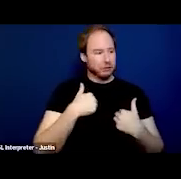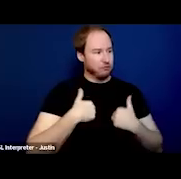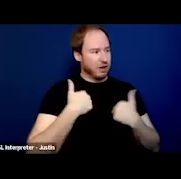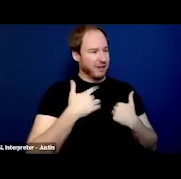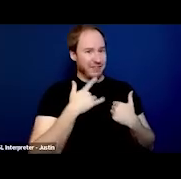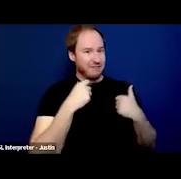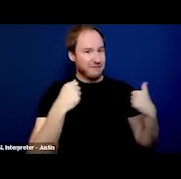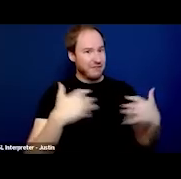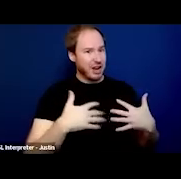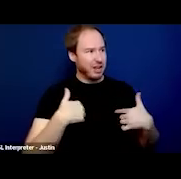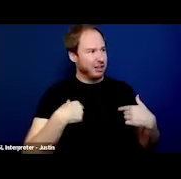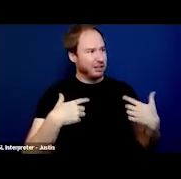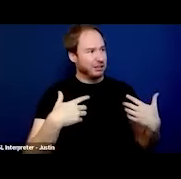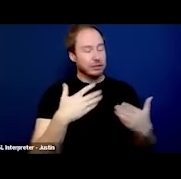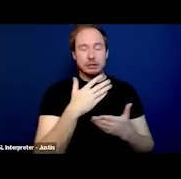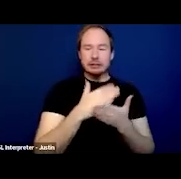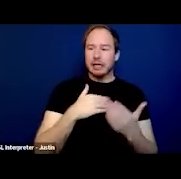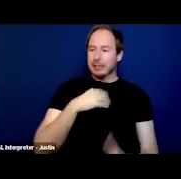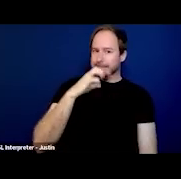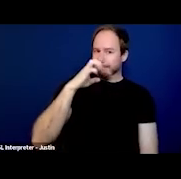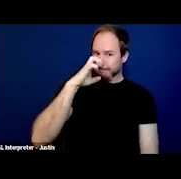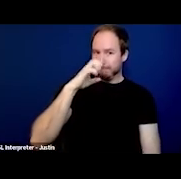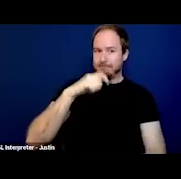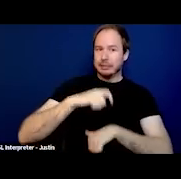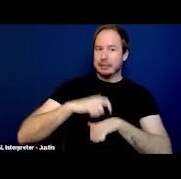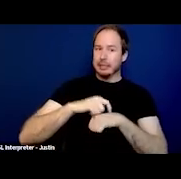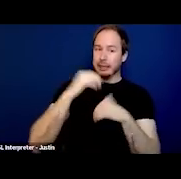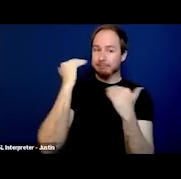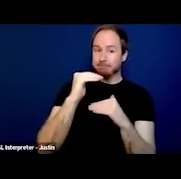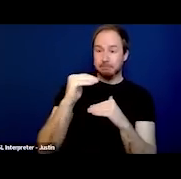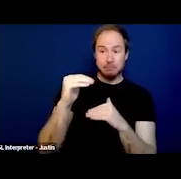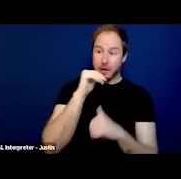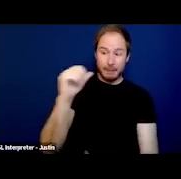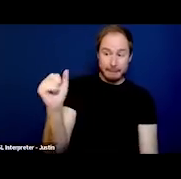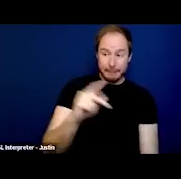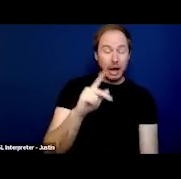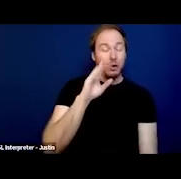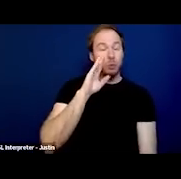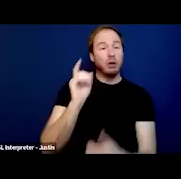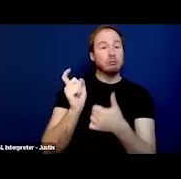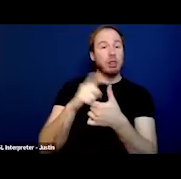Some programs enforce rigid curfews with lockout times where residents are literally locked out of a building